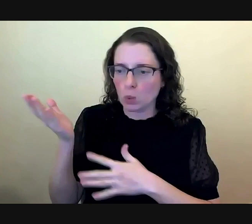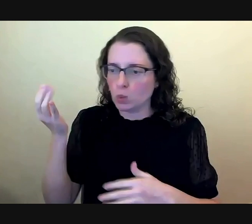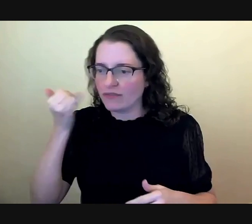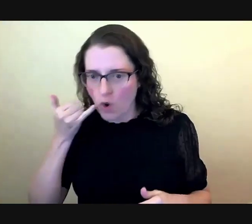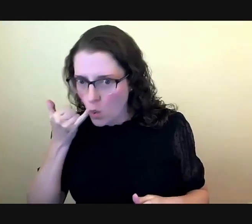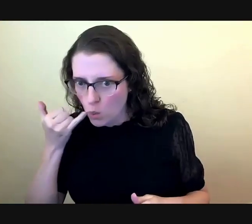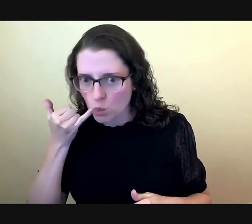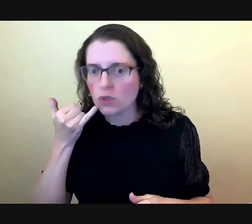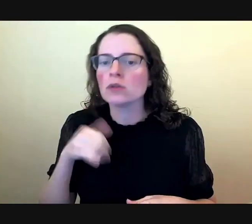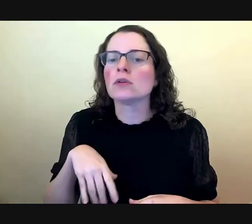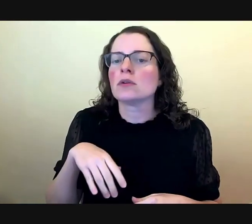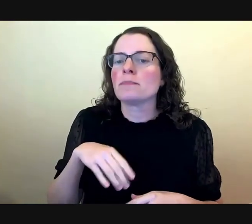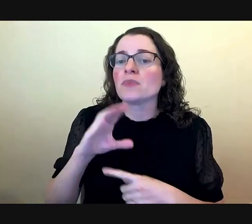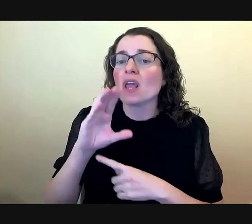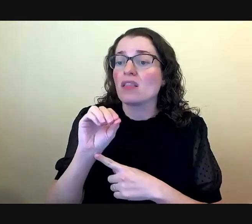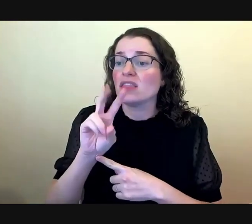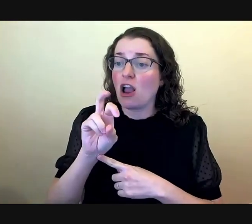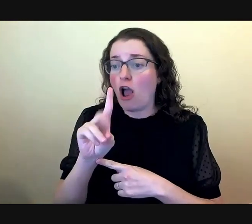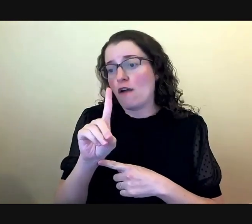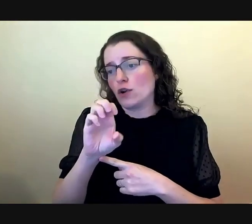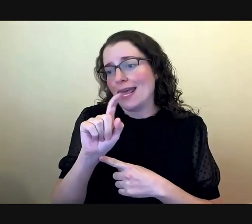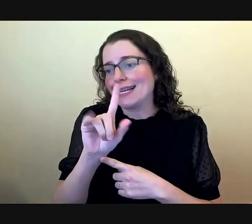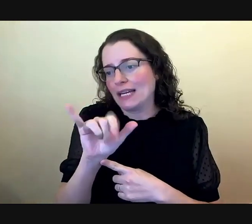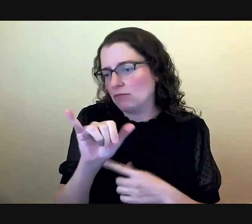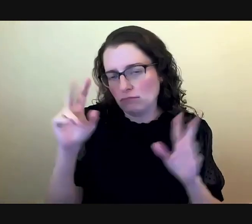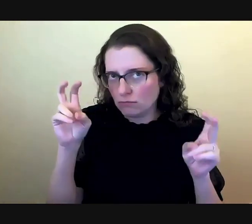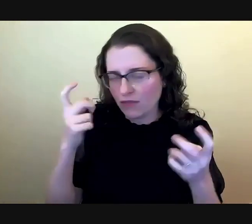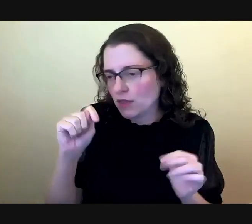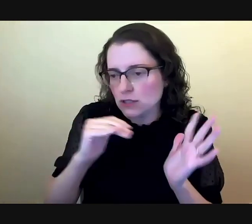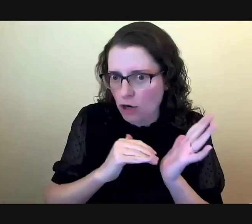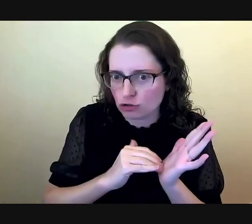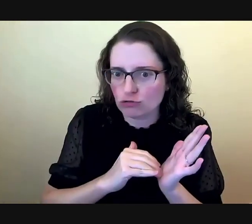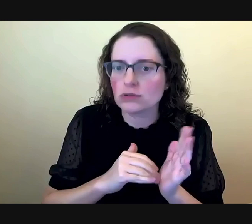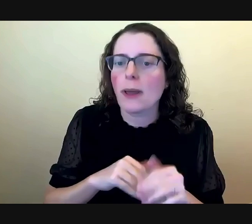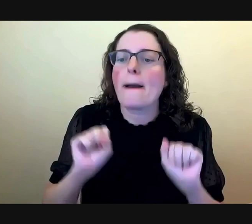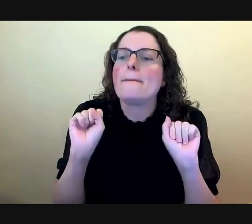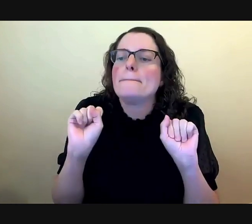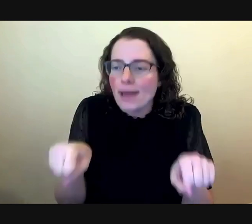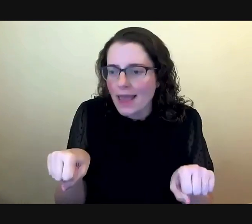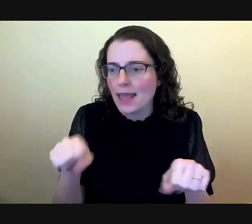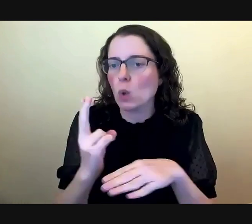through a cell phone, the covered entity, meaning the doctor in this case